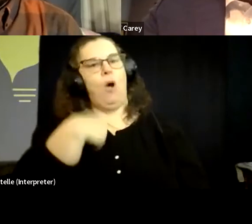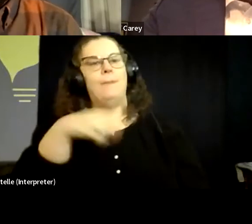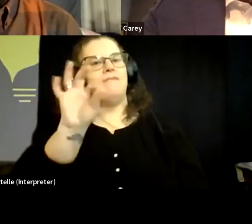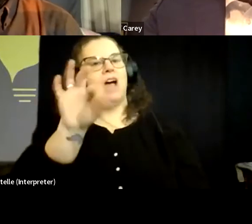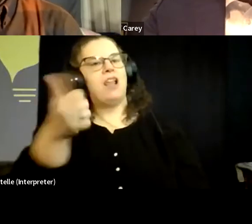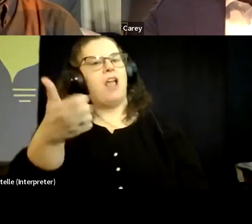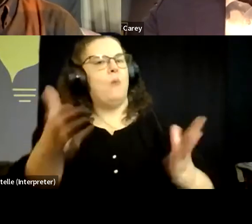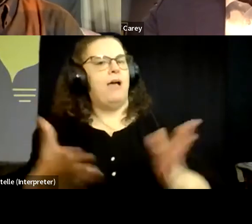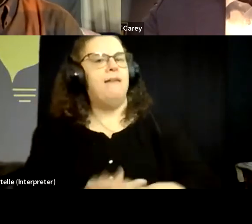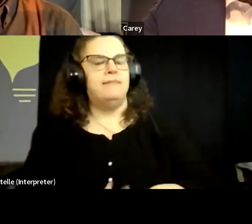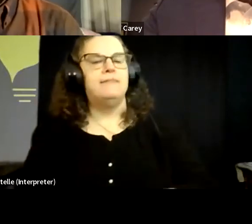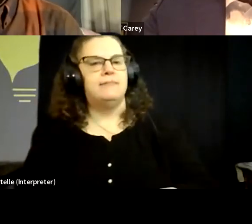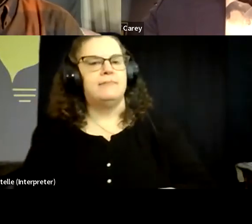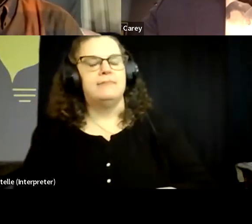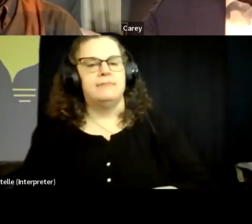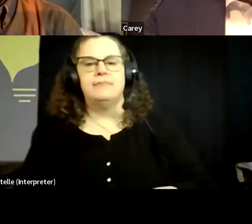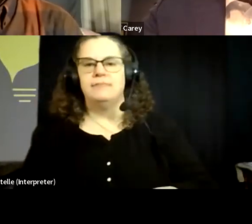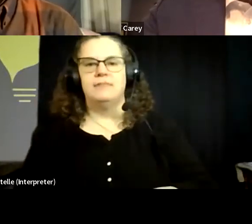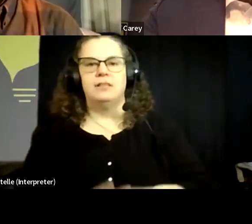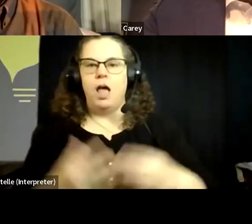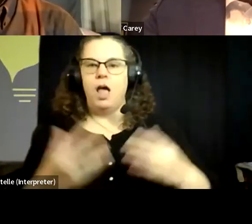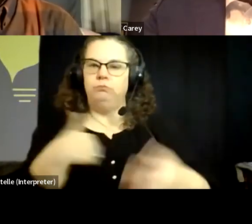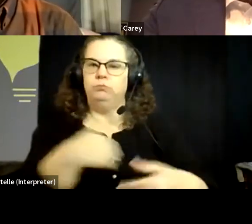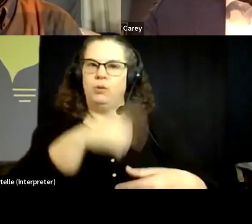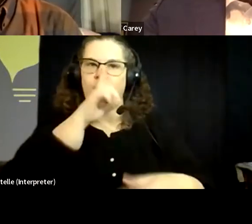way for you. We want to advocate for everyone in that way